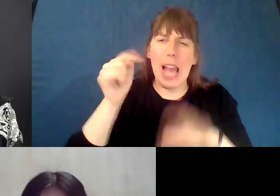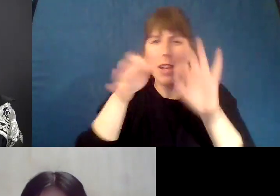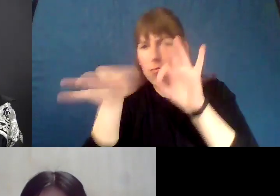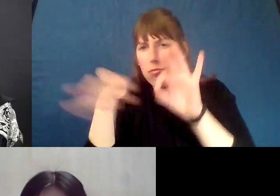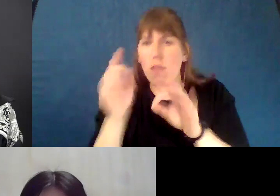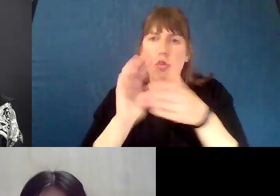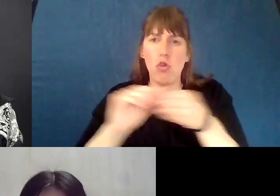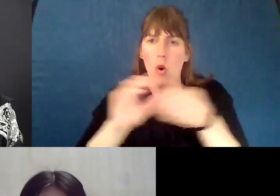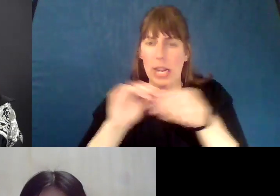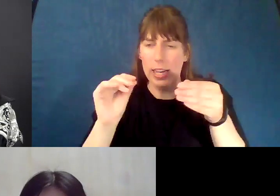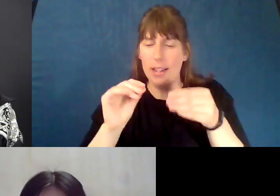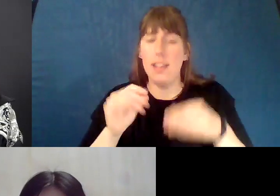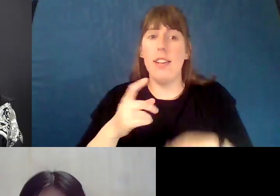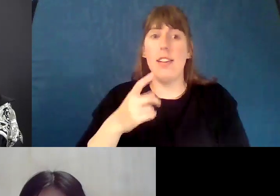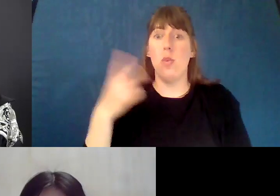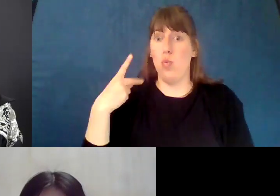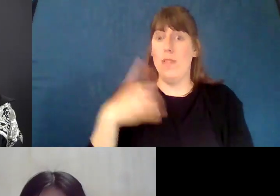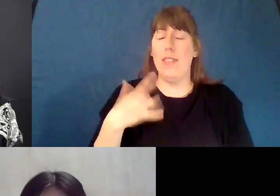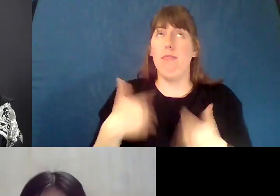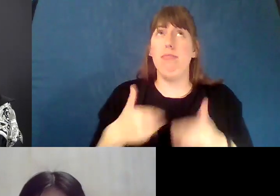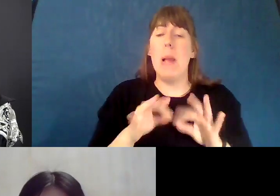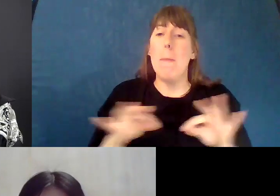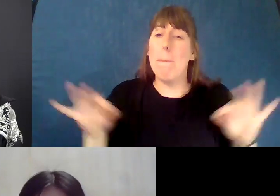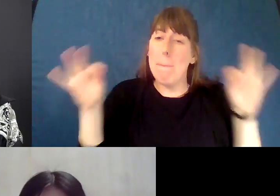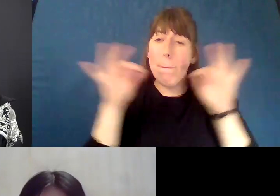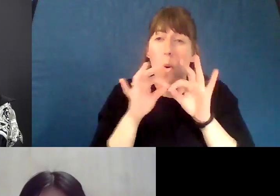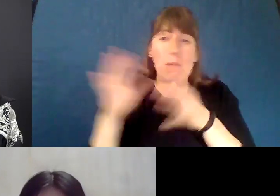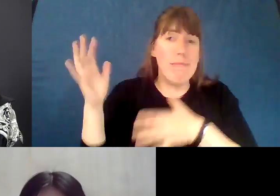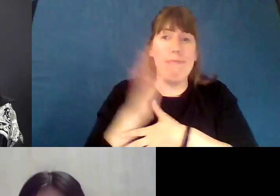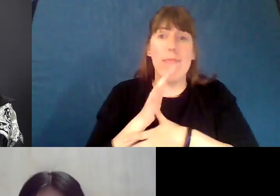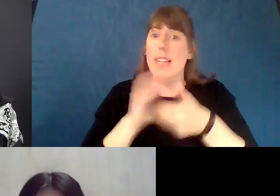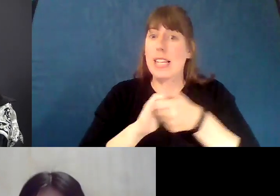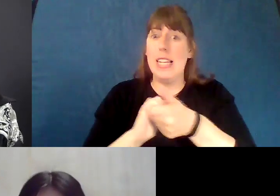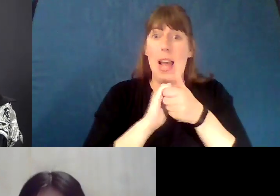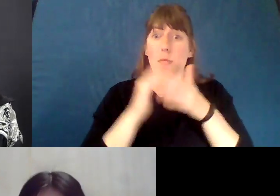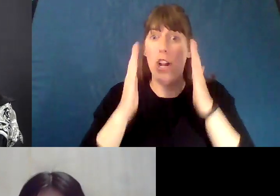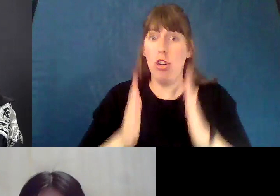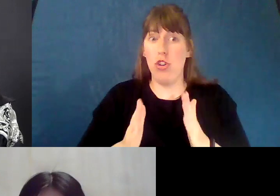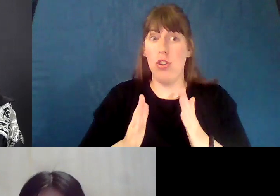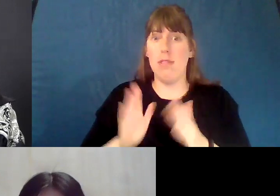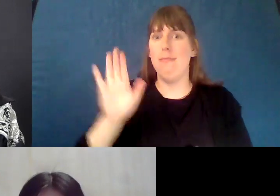it was super important for us to make sure that our collaborators are shown in the gallery space.